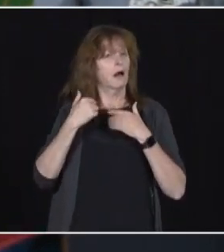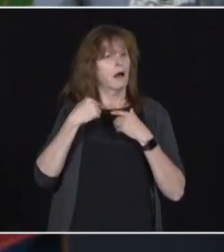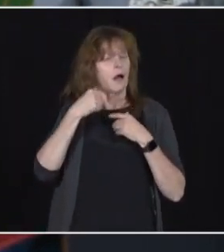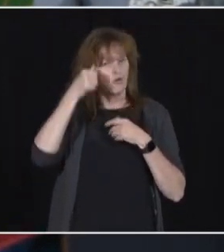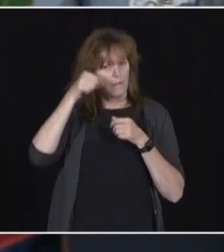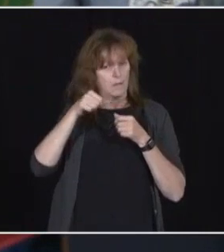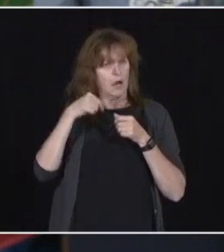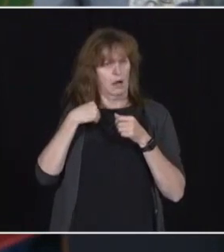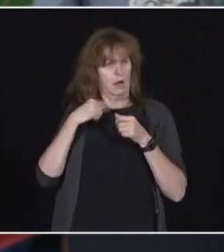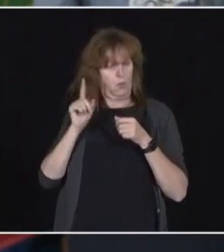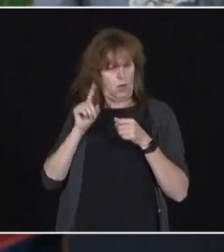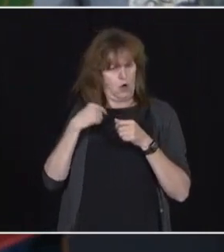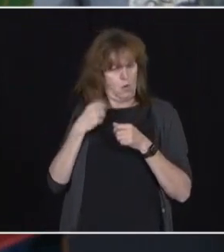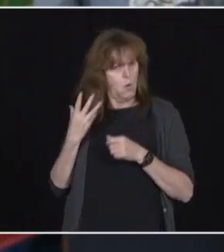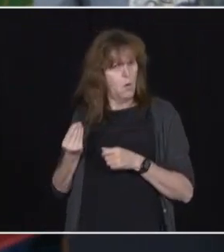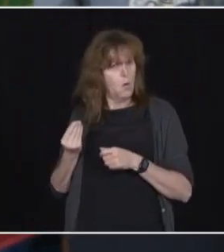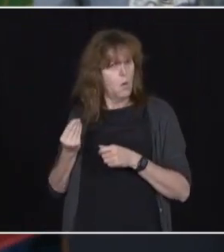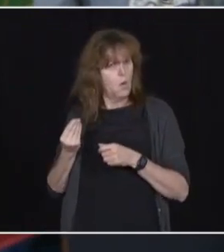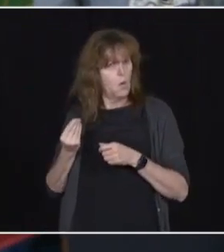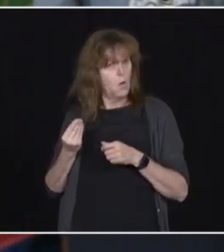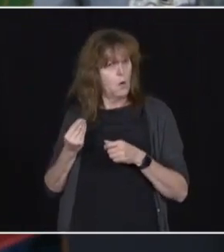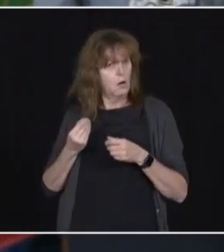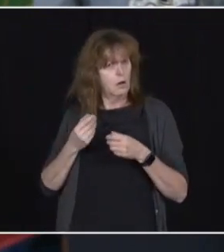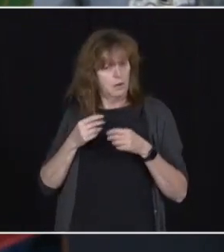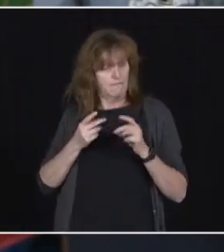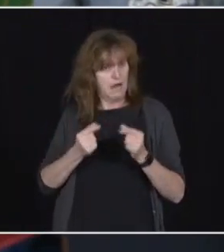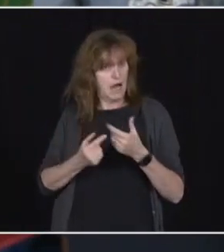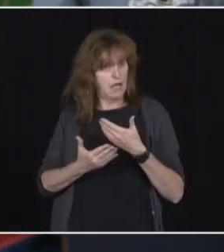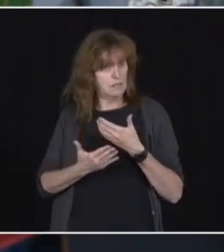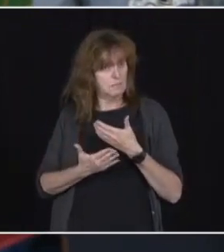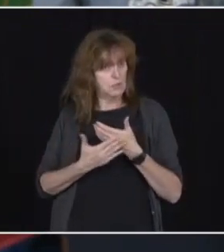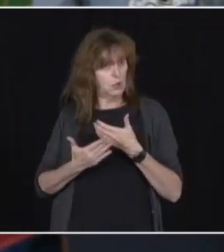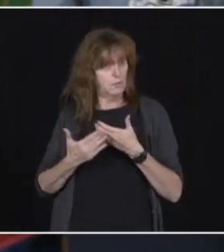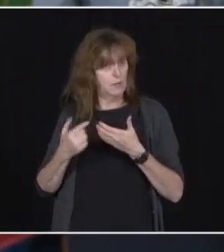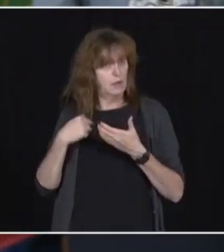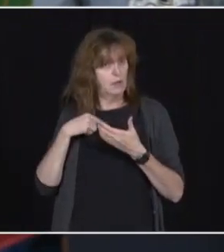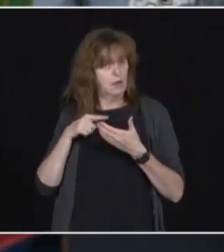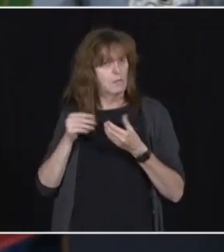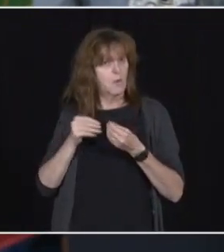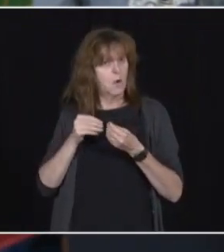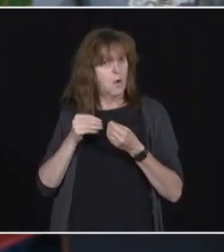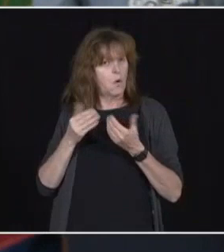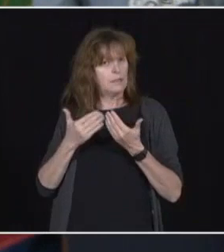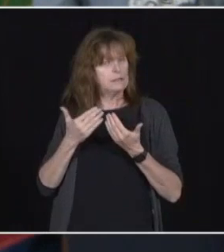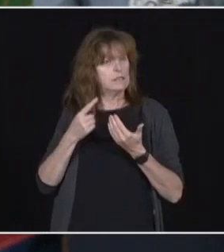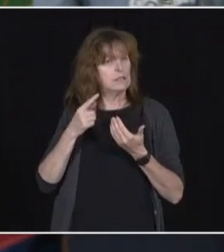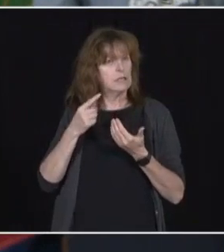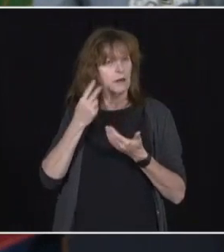in your make a mental note of that. So then you would start to monitor yourself a little bit better.